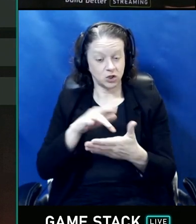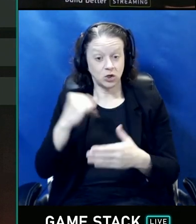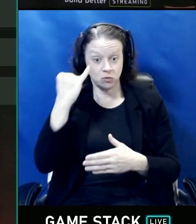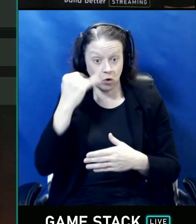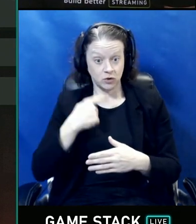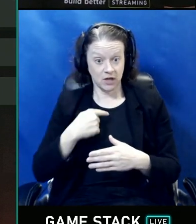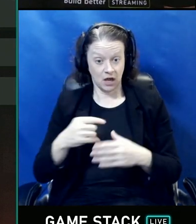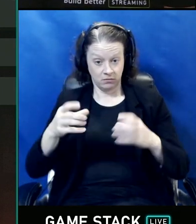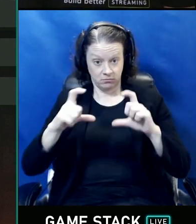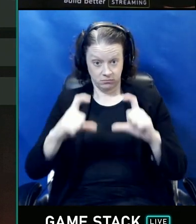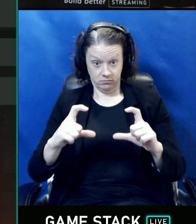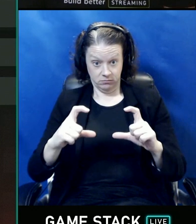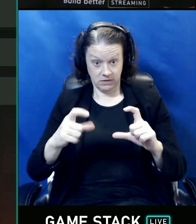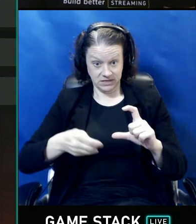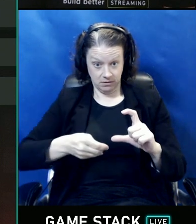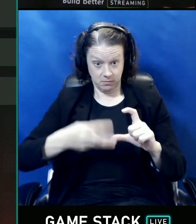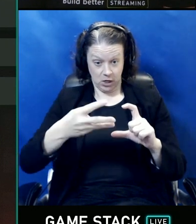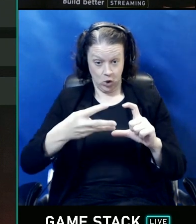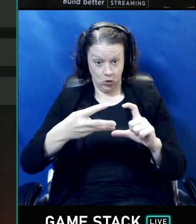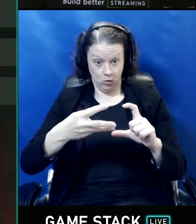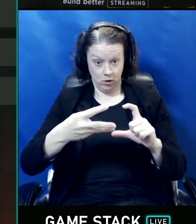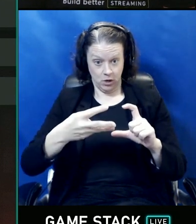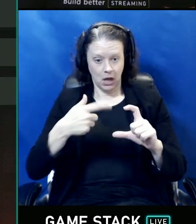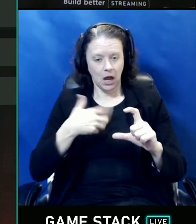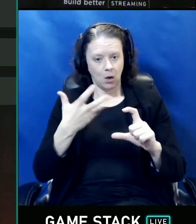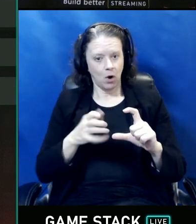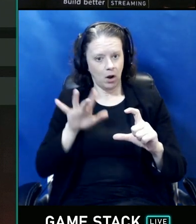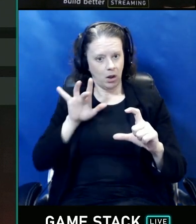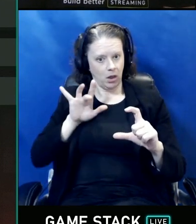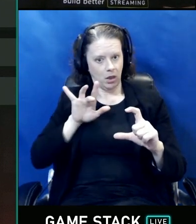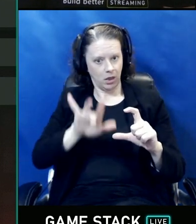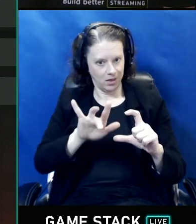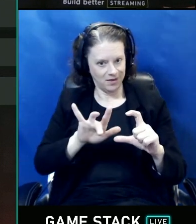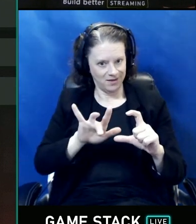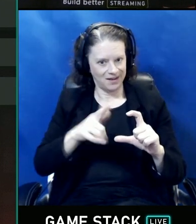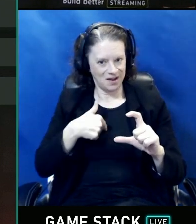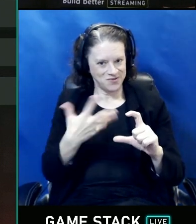I naturally want to interact with it by tapping on the screen.